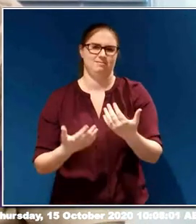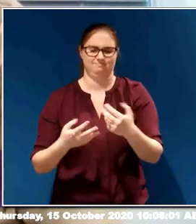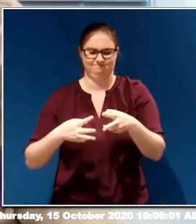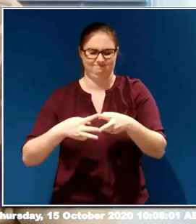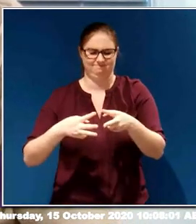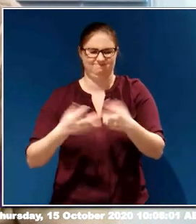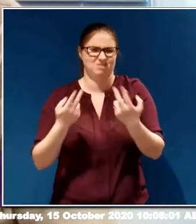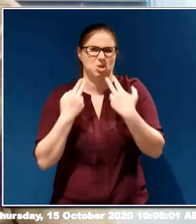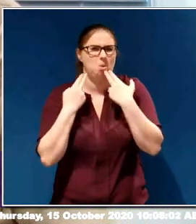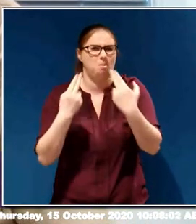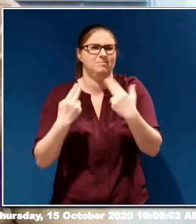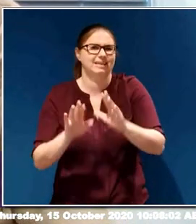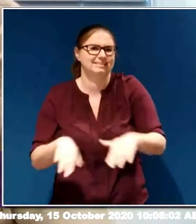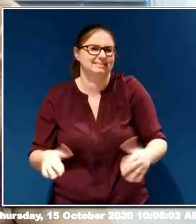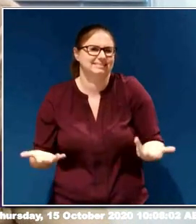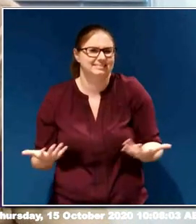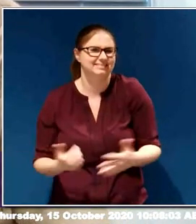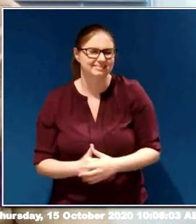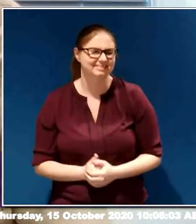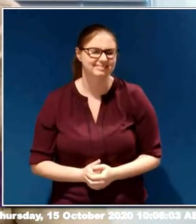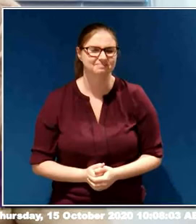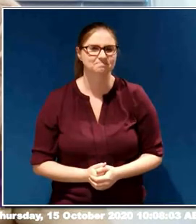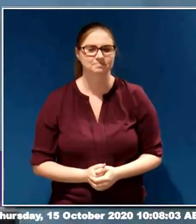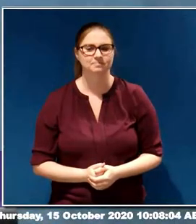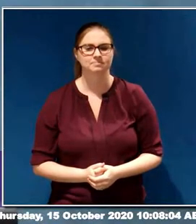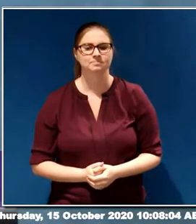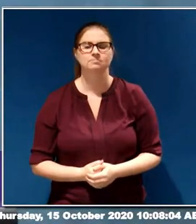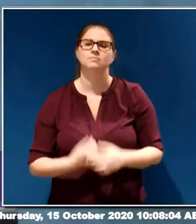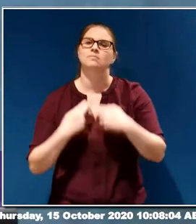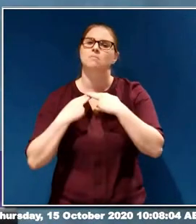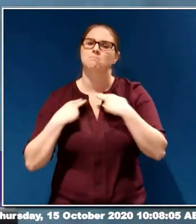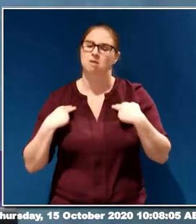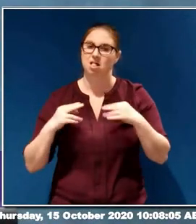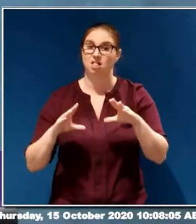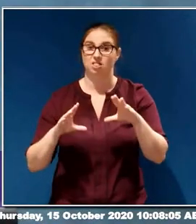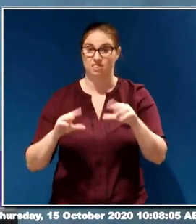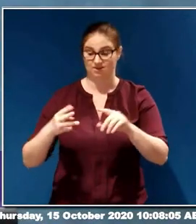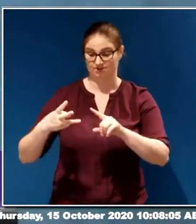And when it came Jack's time to go to that school, they were taught